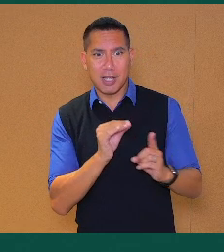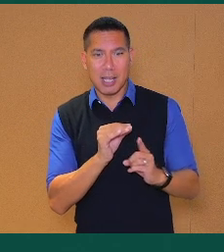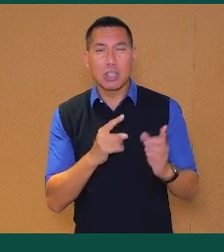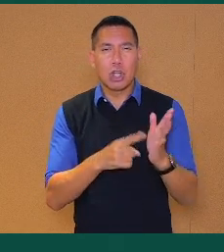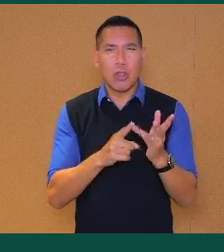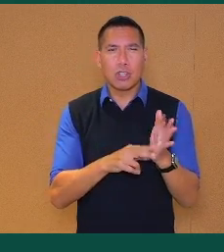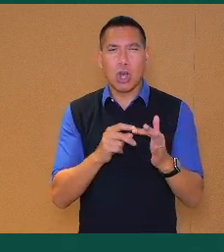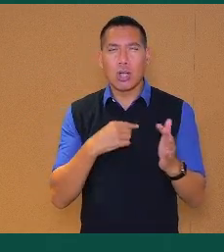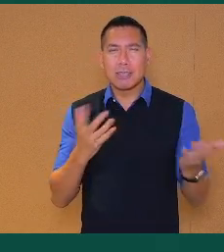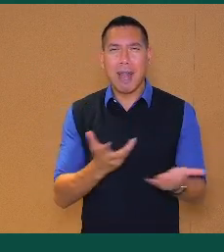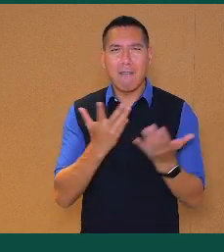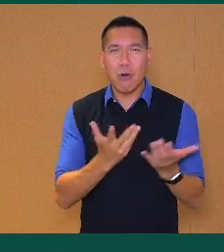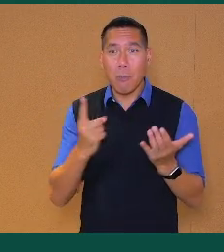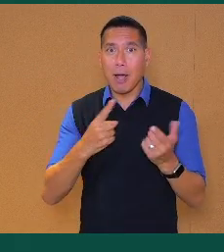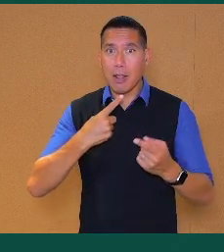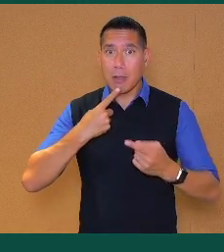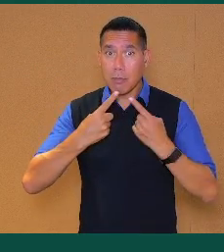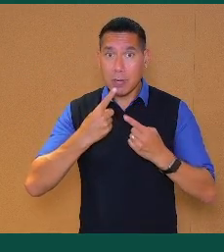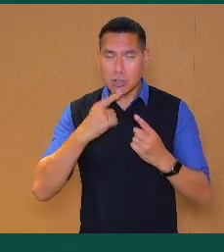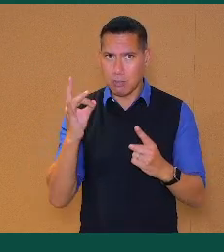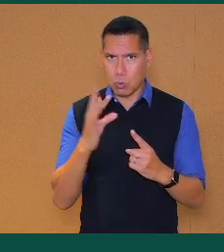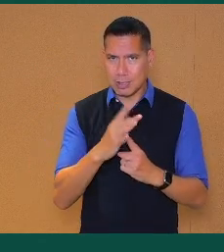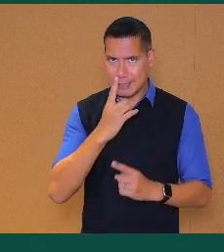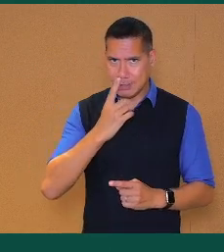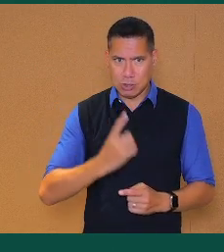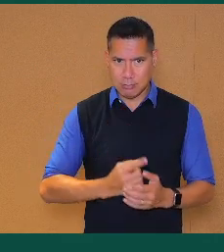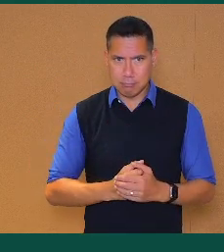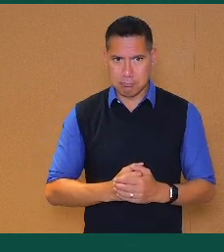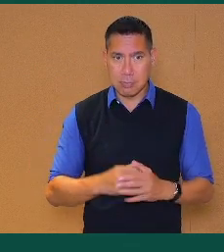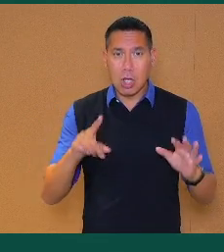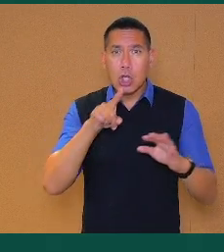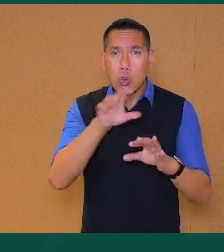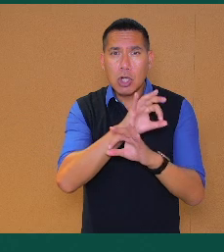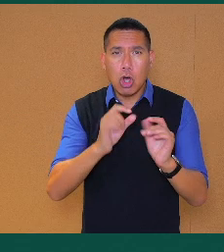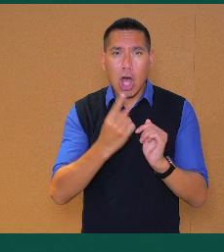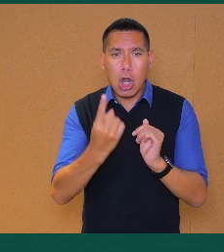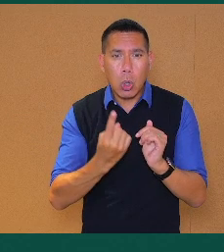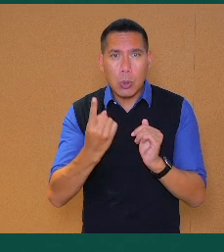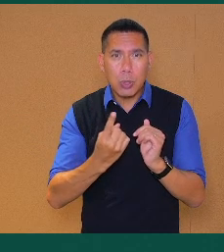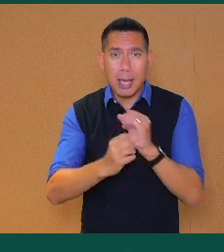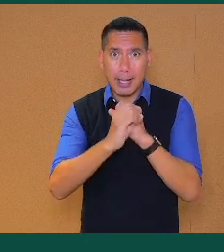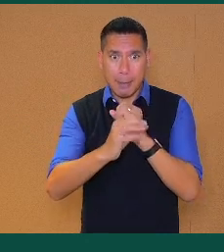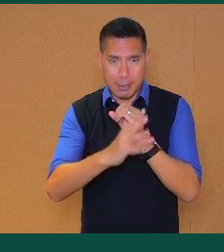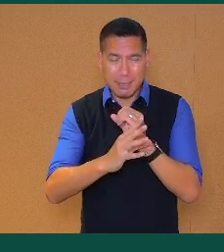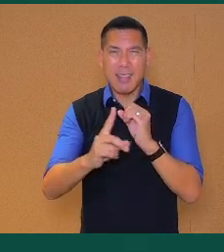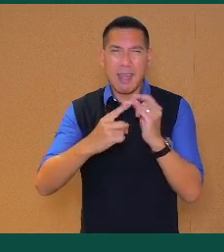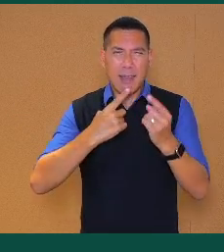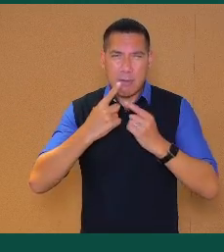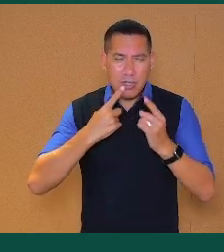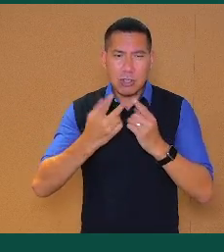You are Not Alone Campaign. This campaign provided information about how to seek help or support for someone